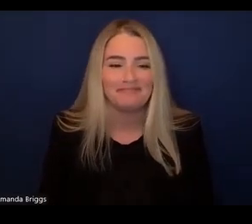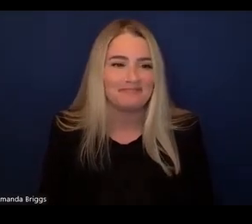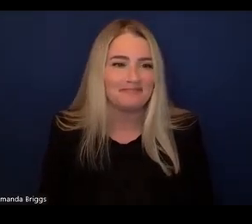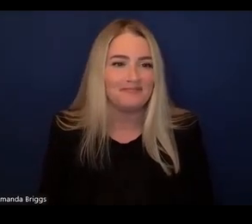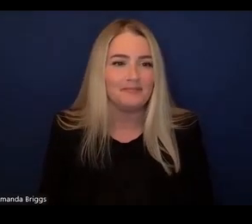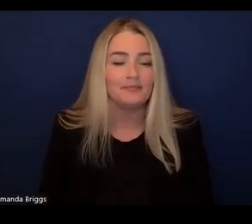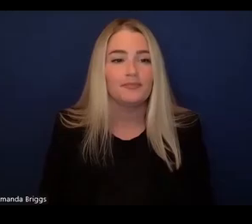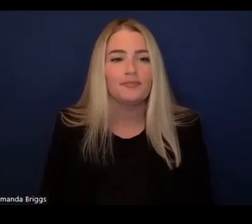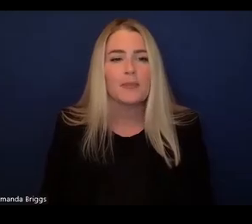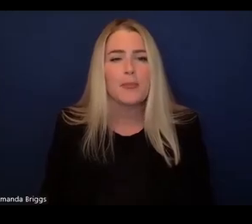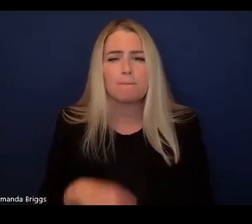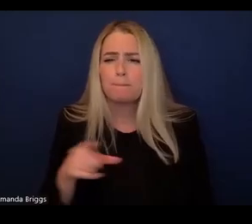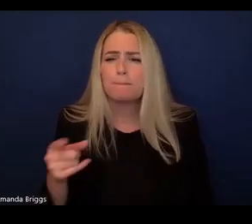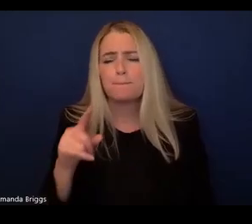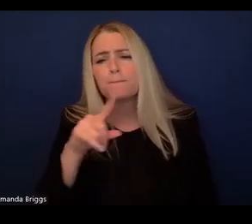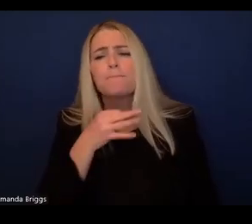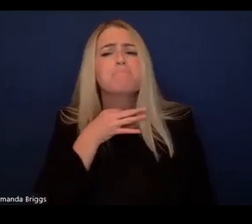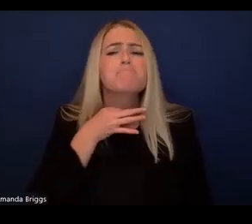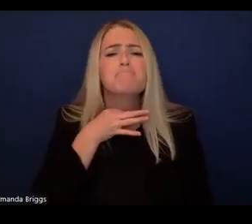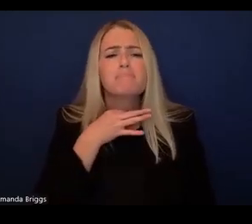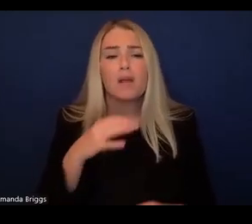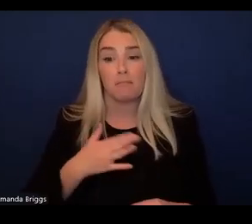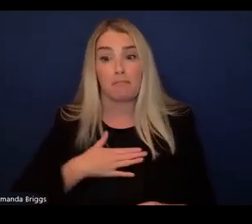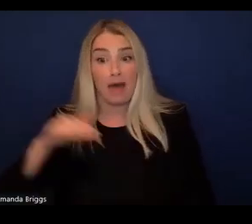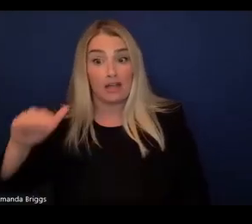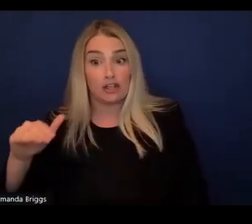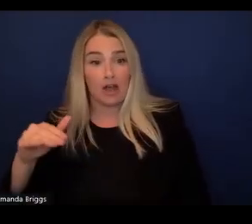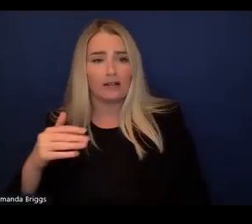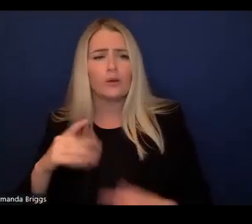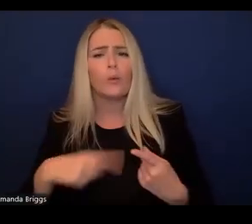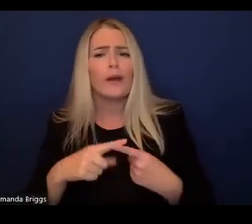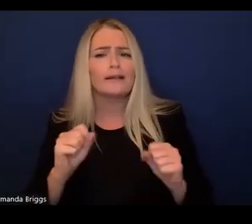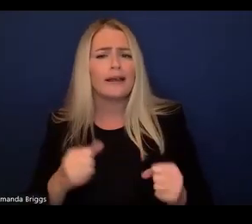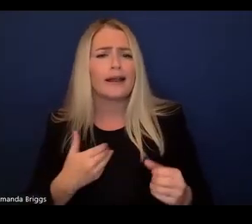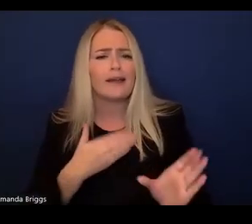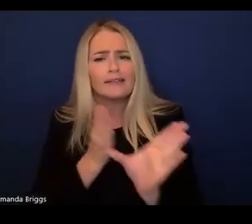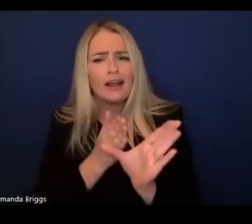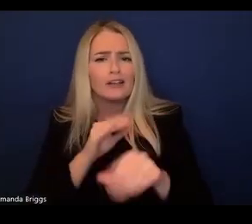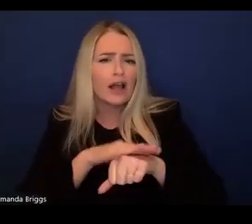So when can my child get Psychological counseling or other mental health services?